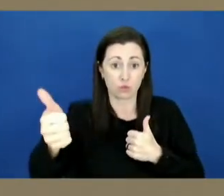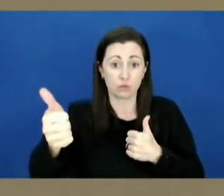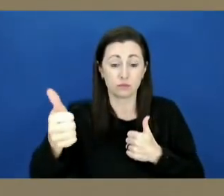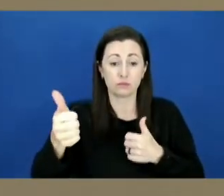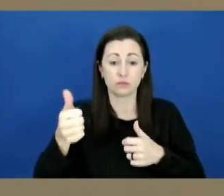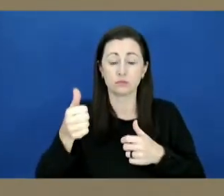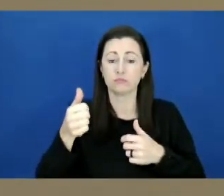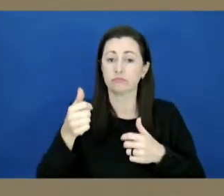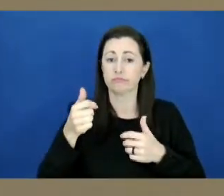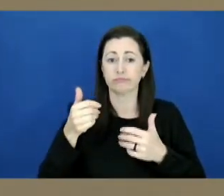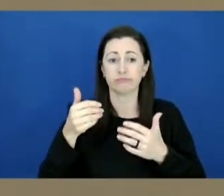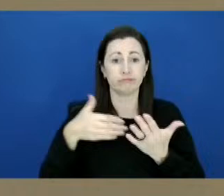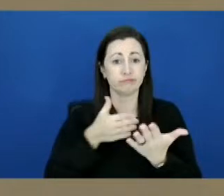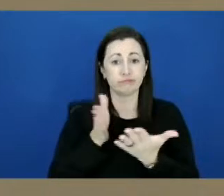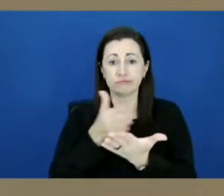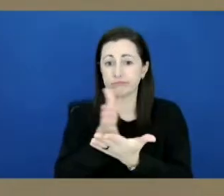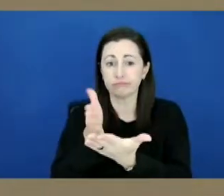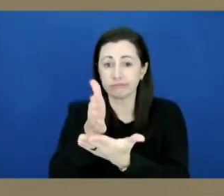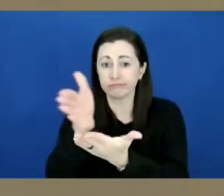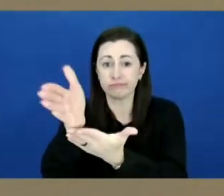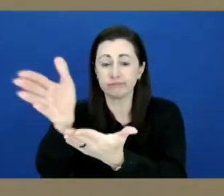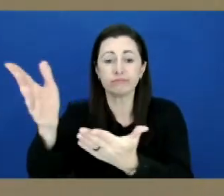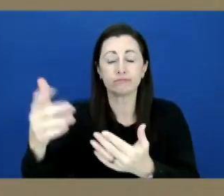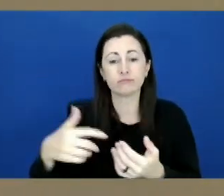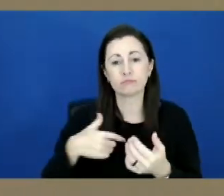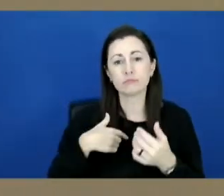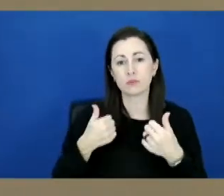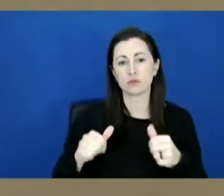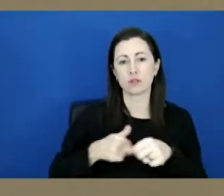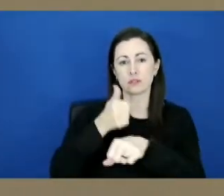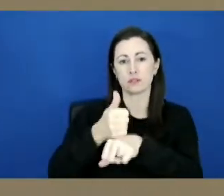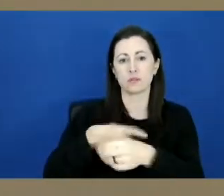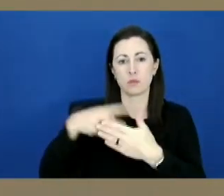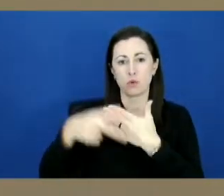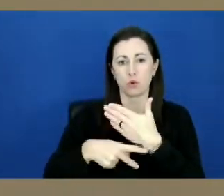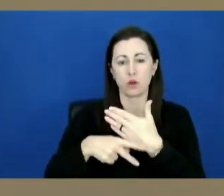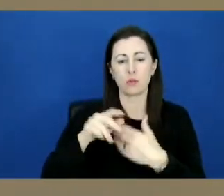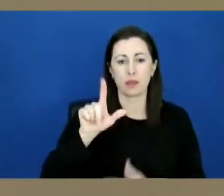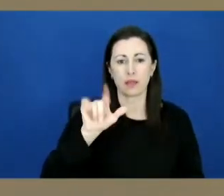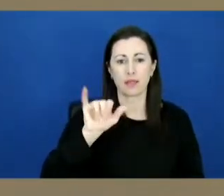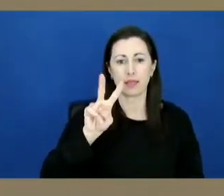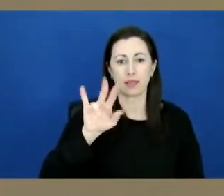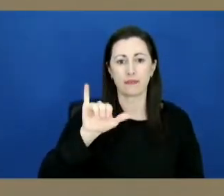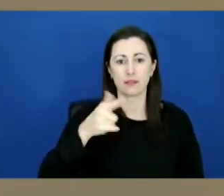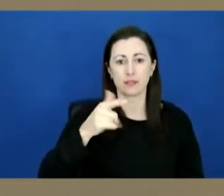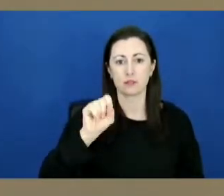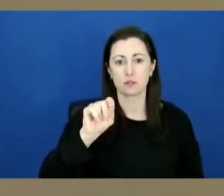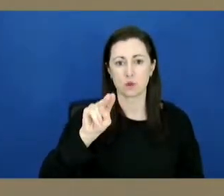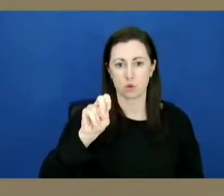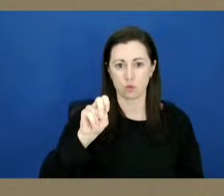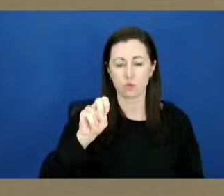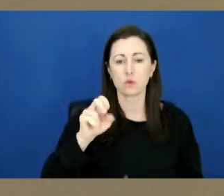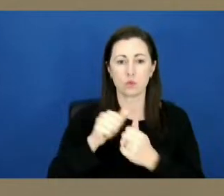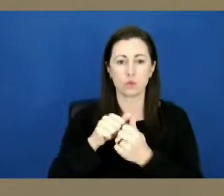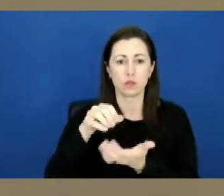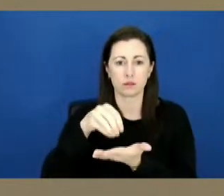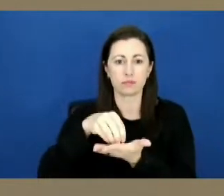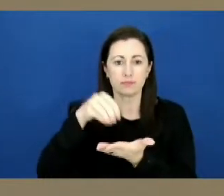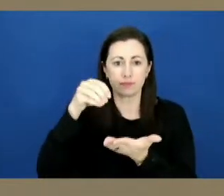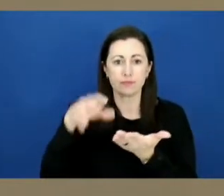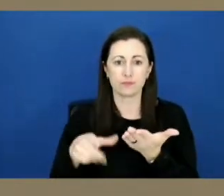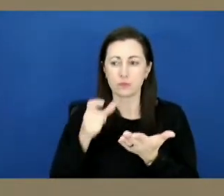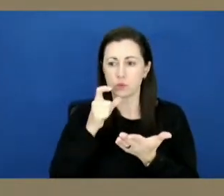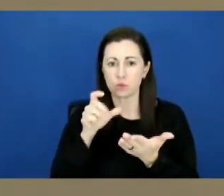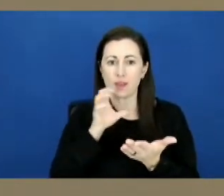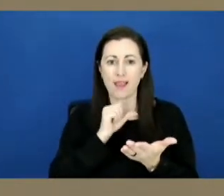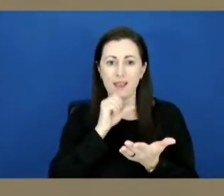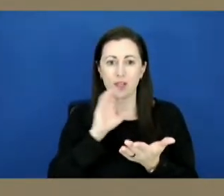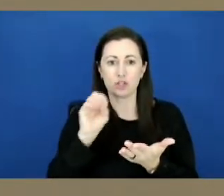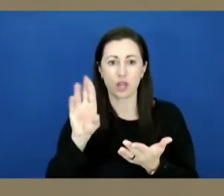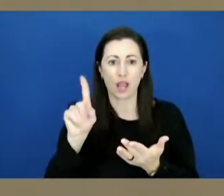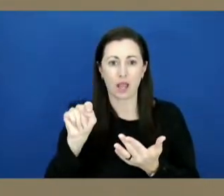HAD TO LIVE ON HIS OWN.